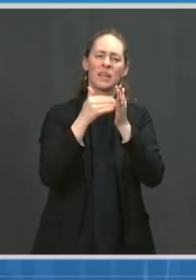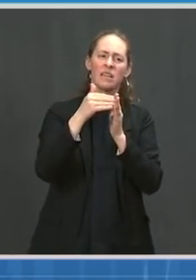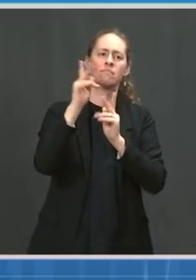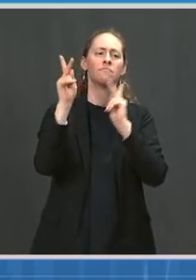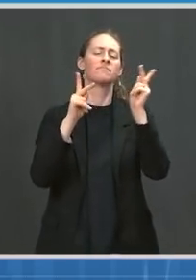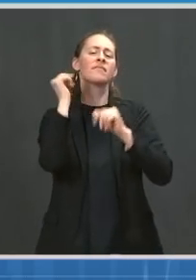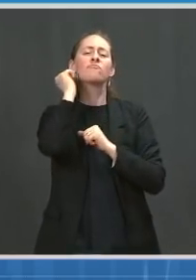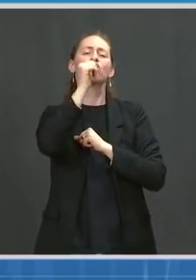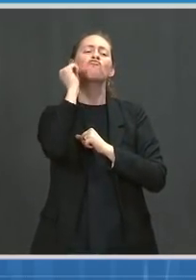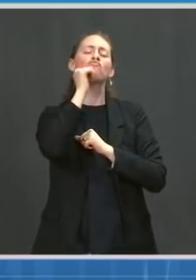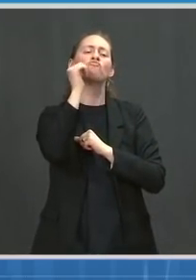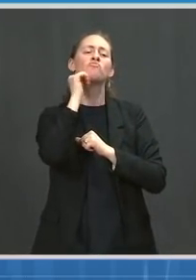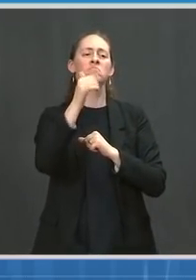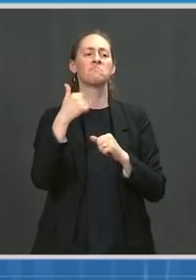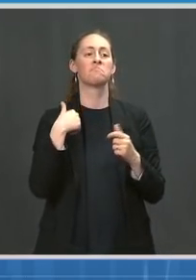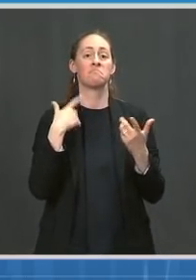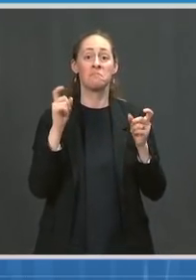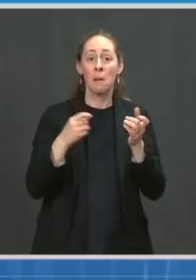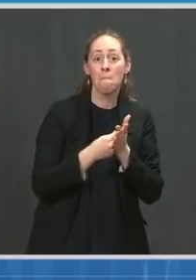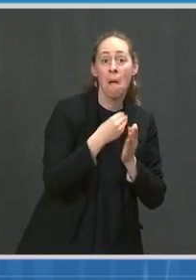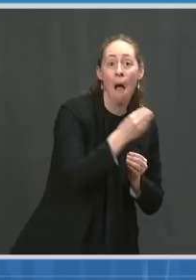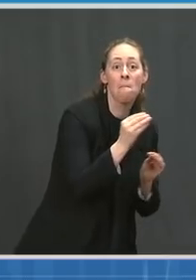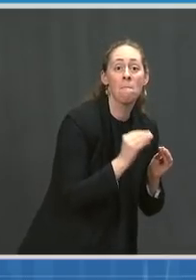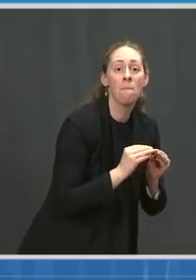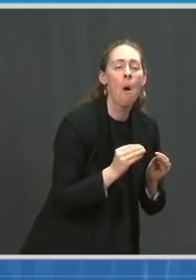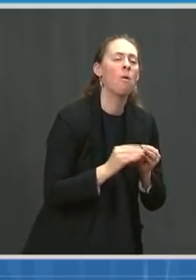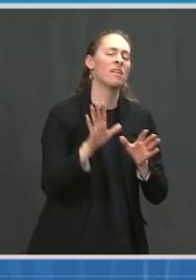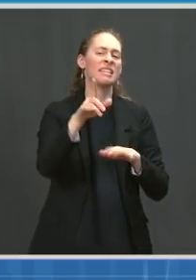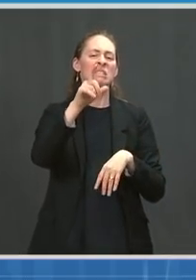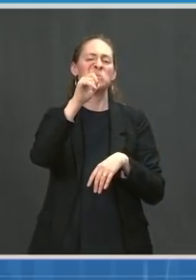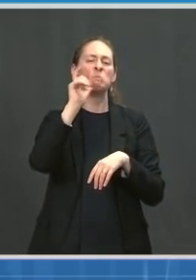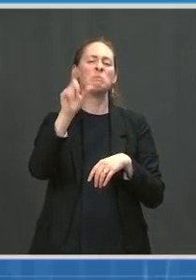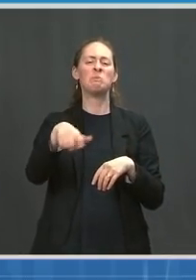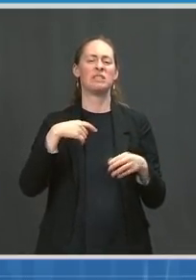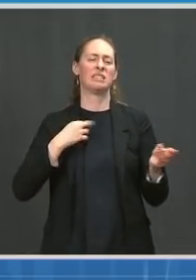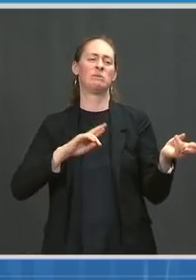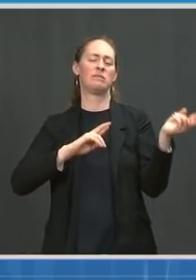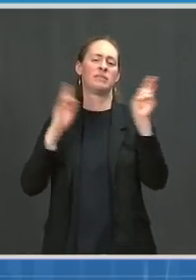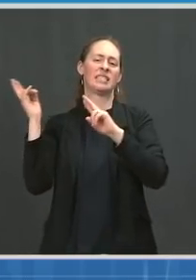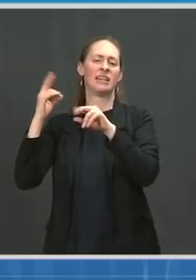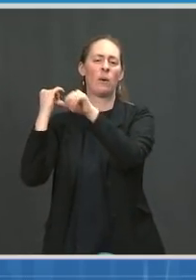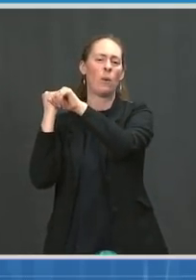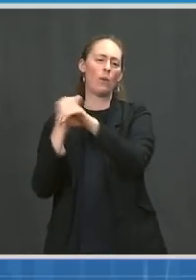under underway in the moment. So there's plenty of Pfizer and Moderna doses